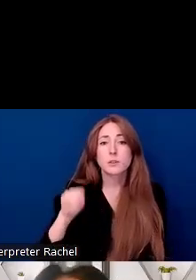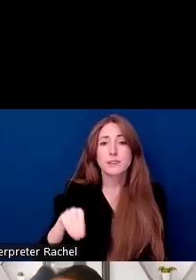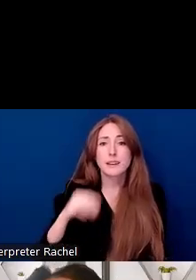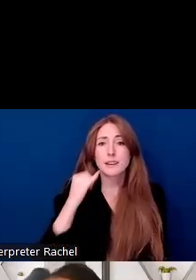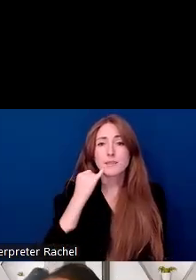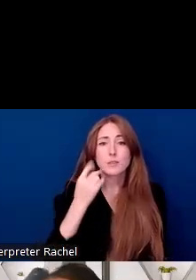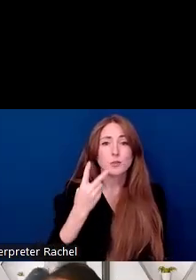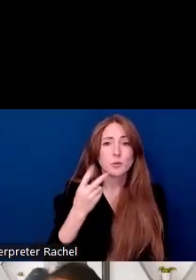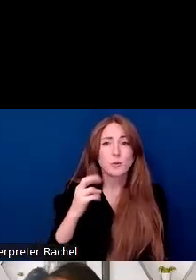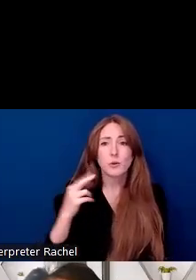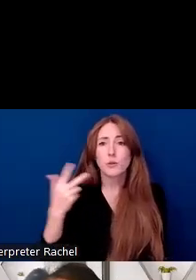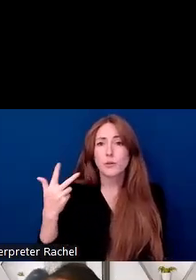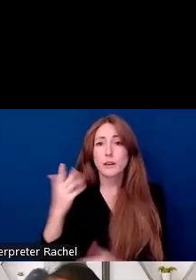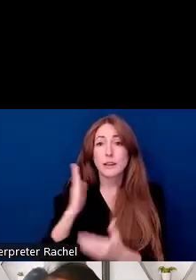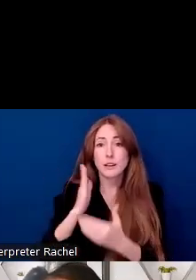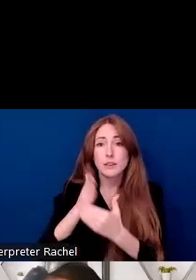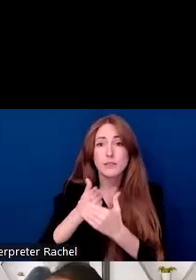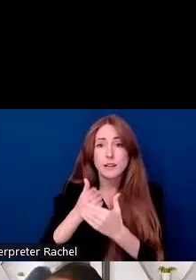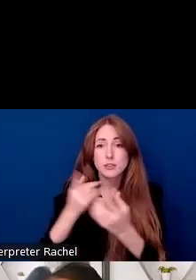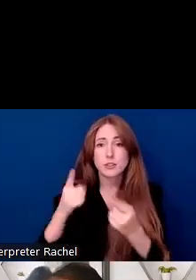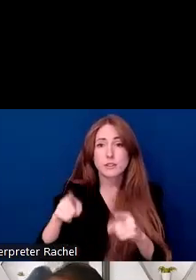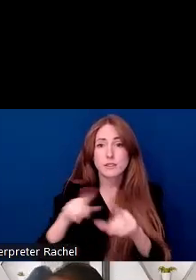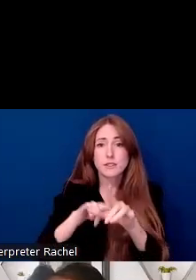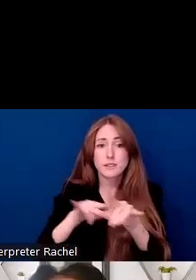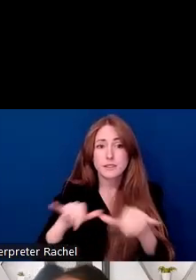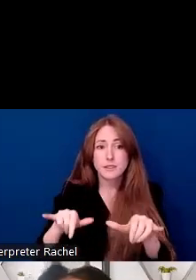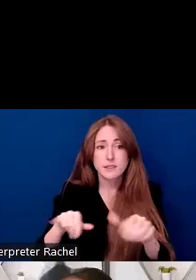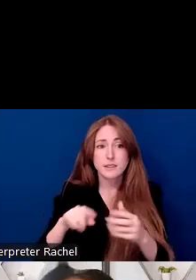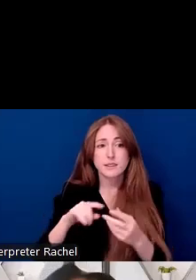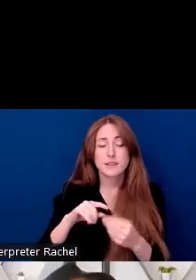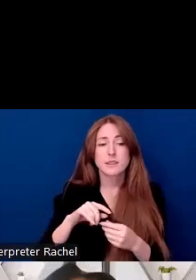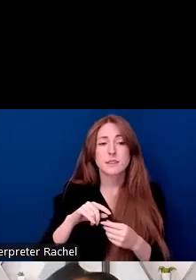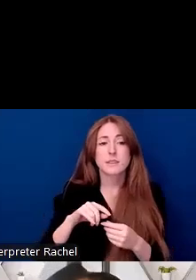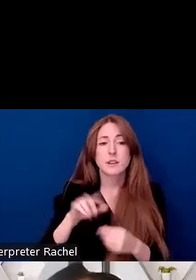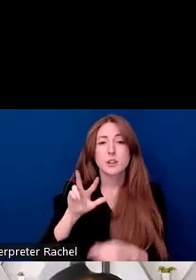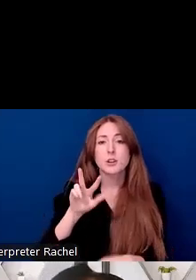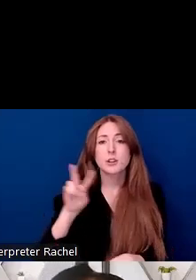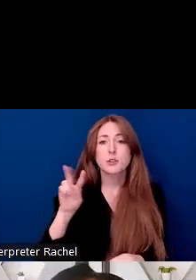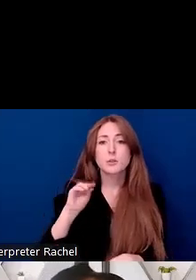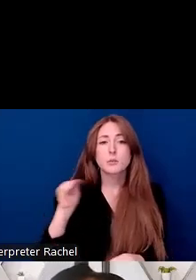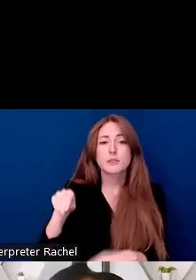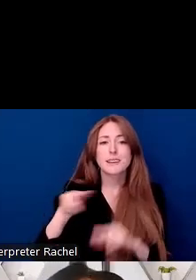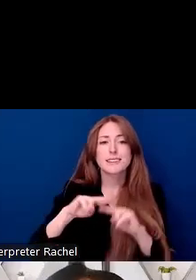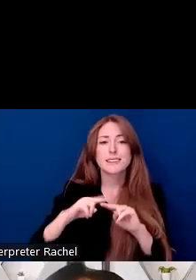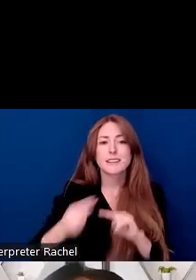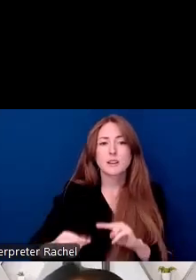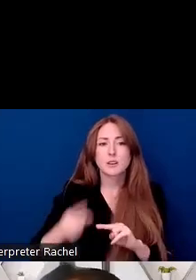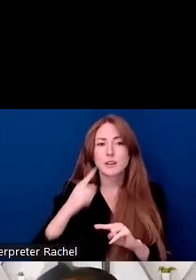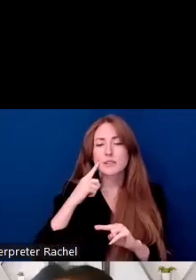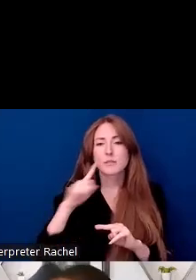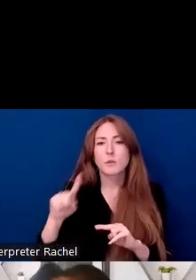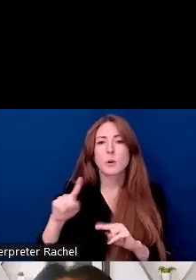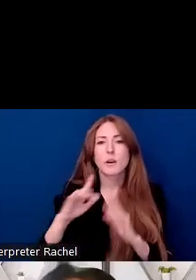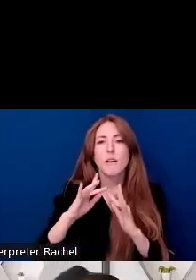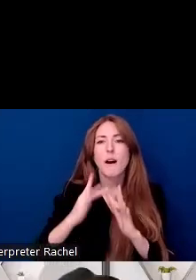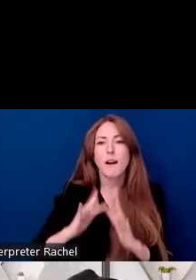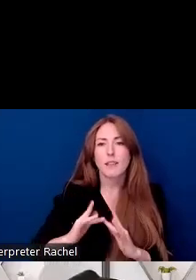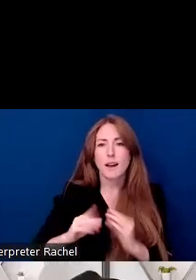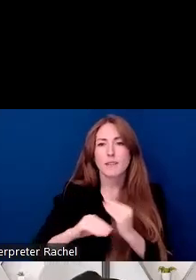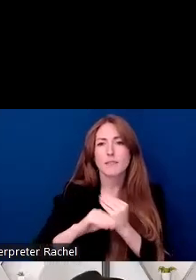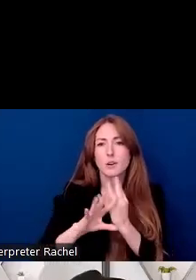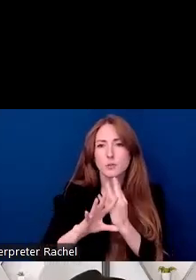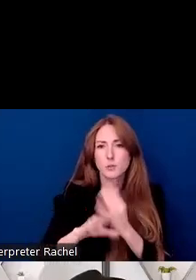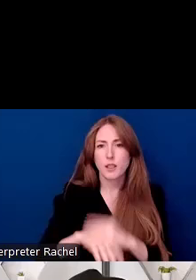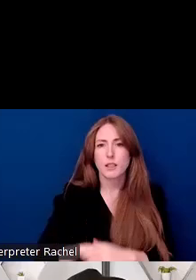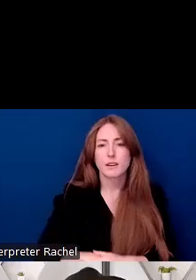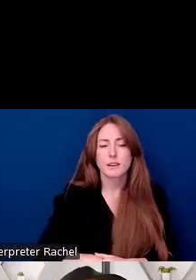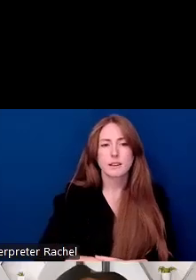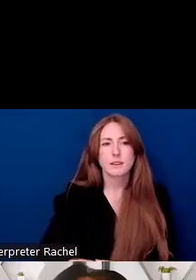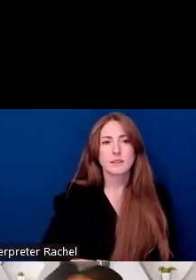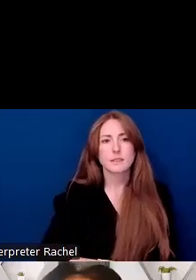and also it decreased by 32% for KT intervention when it was delivered virtually. Next please.